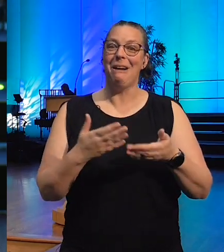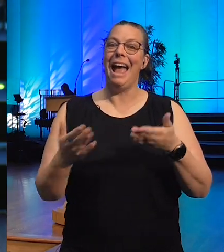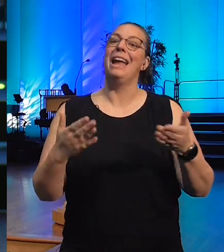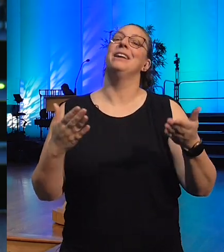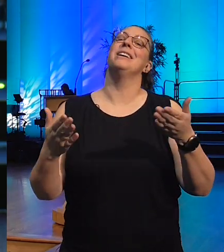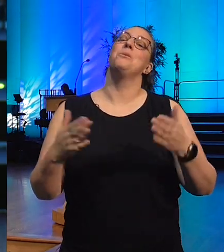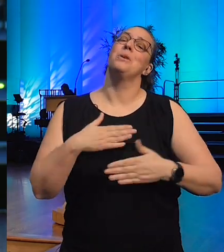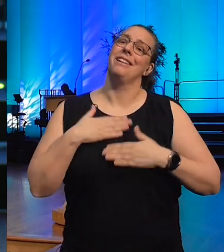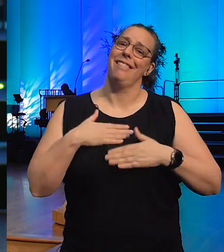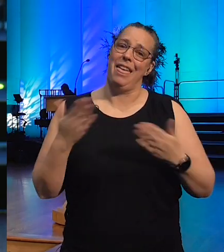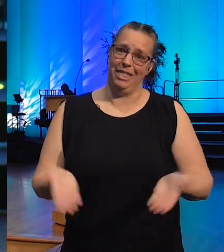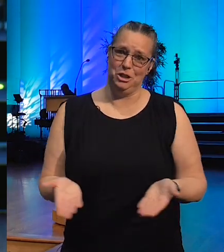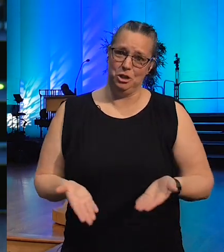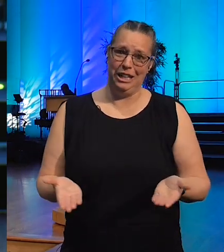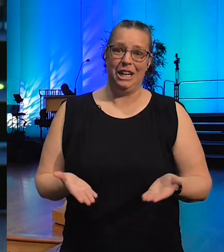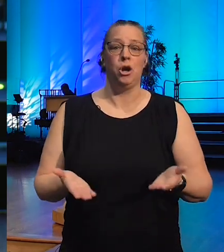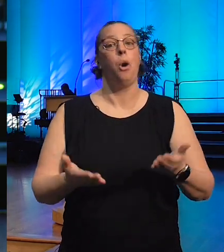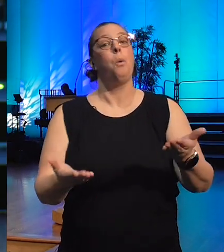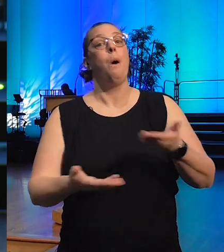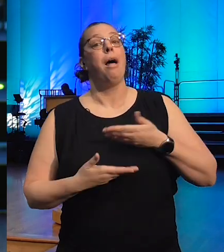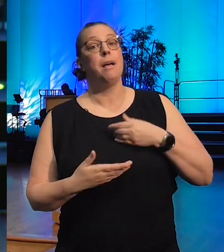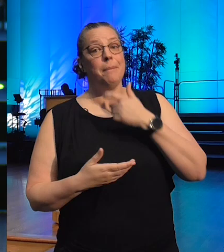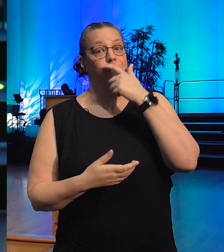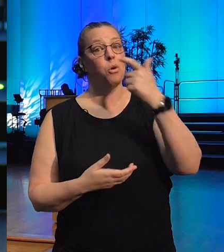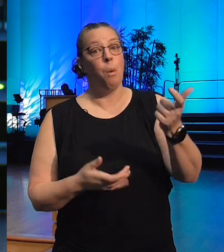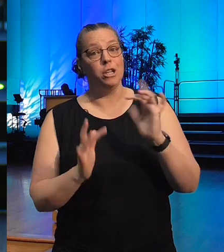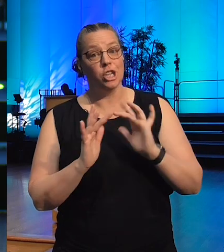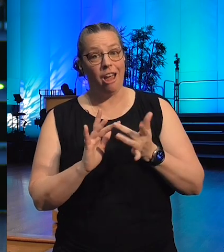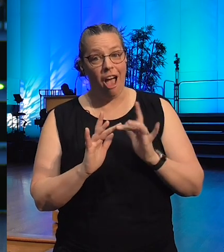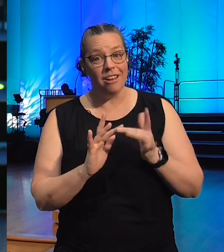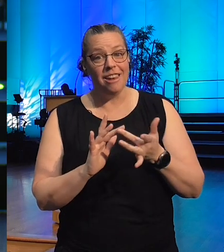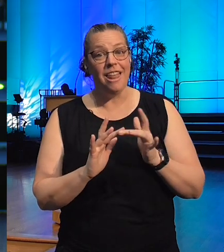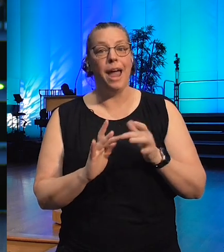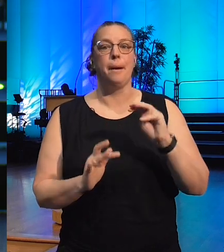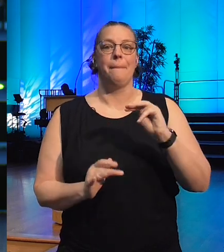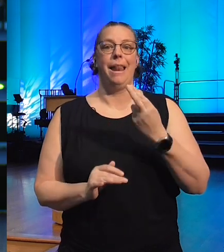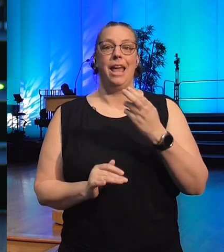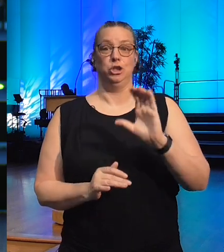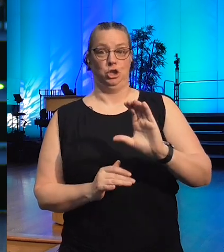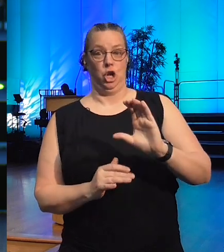Mile High Church welcome to everyone watching online um Mile High church here we we believe